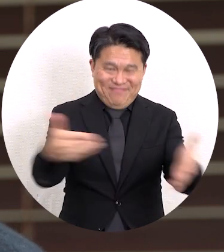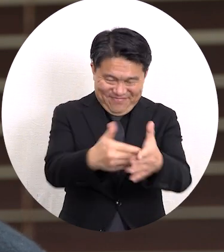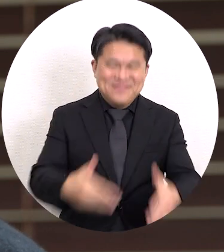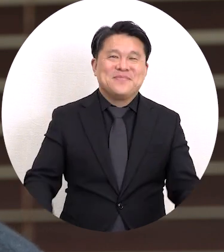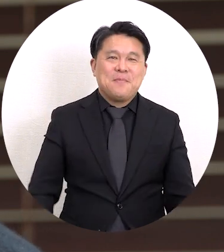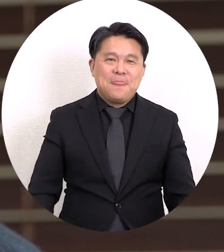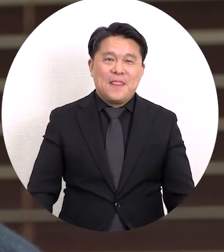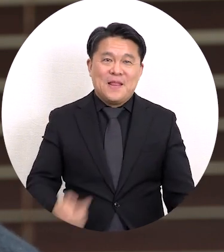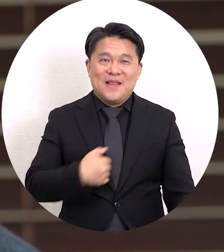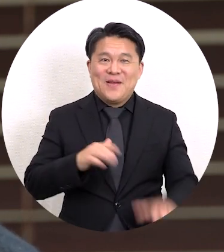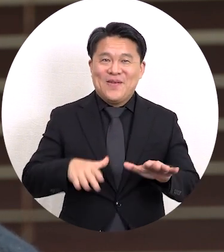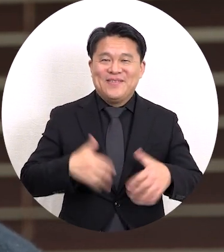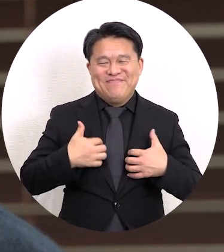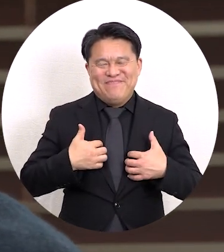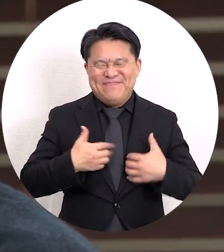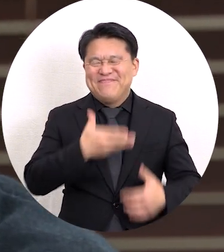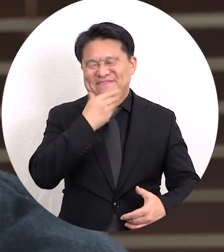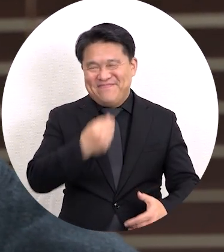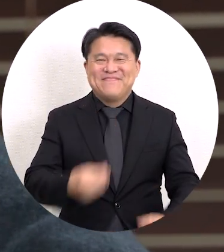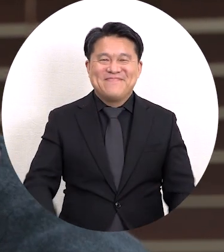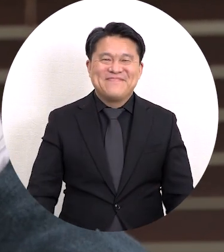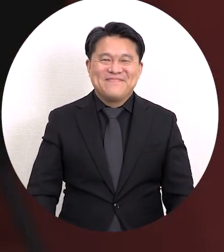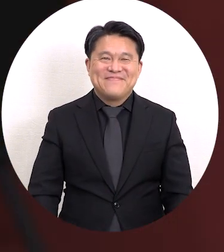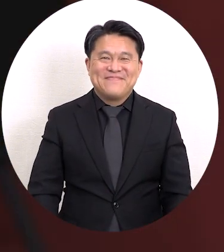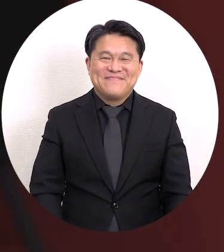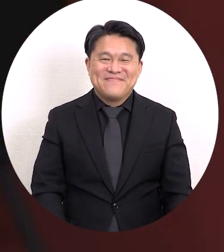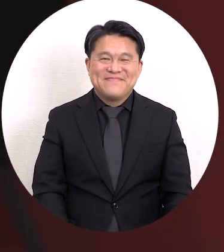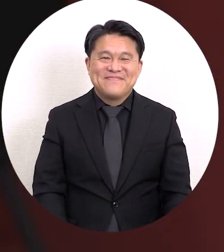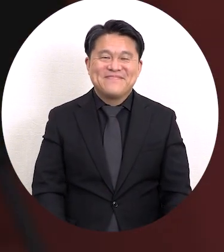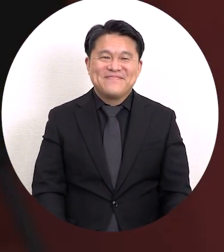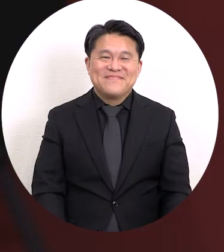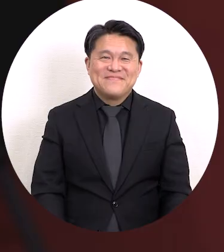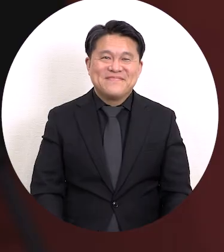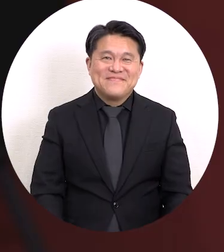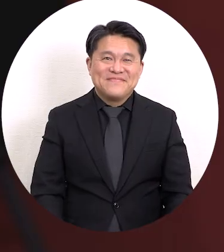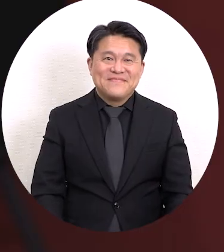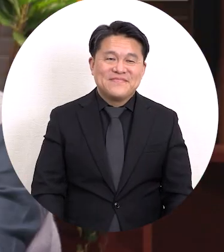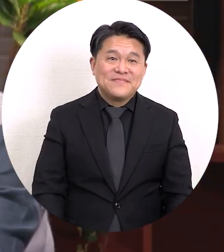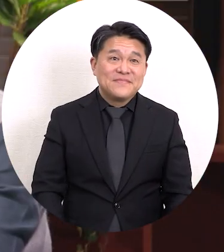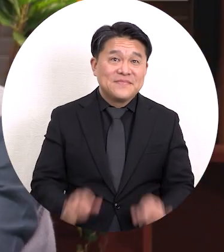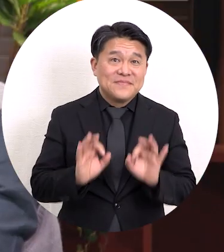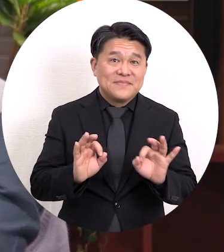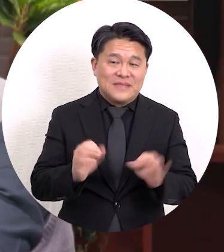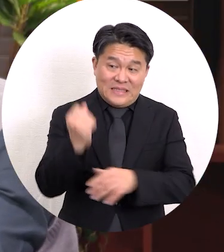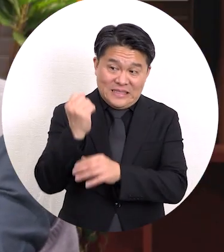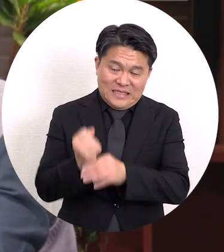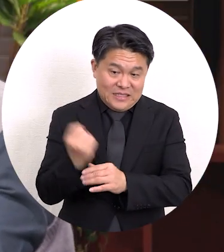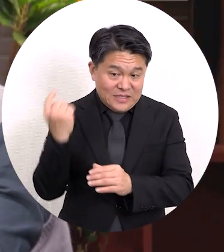So, I really enjoyed today. The expression "spoiling" made me think